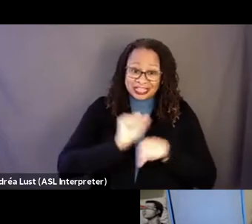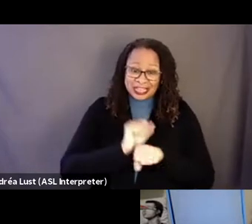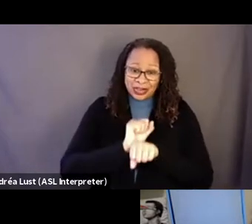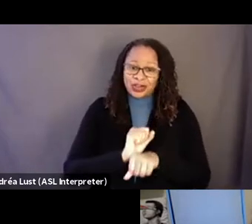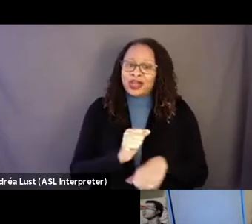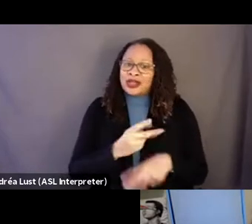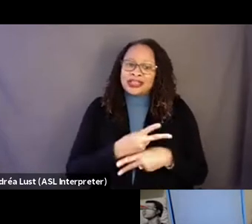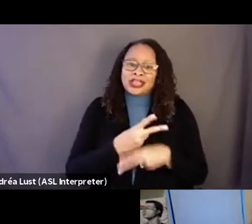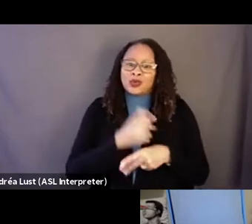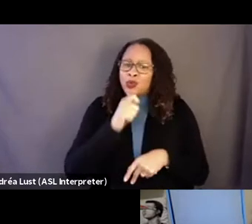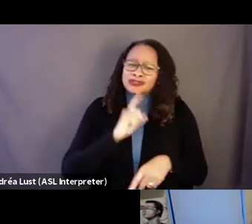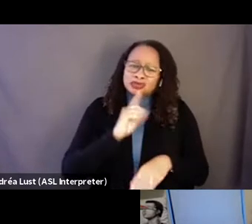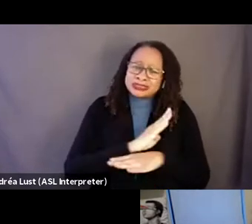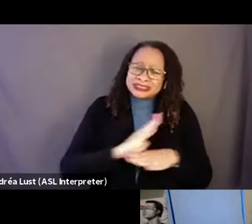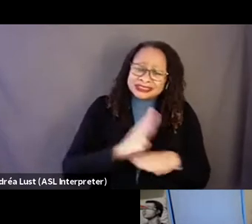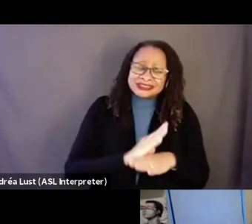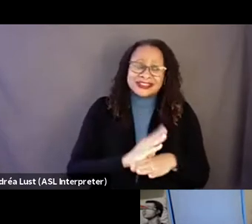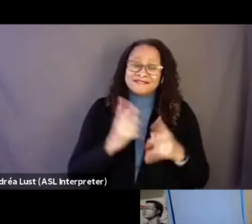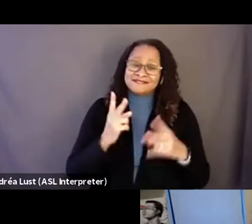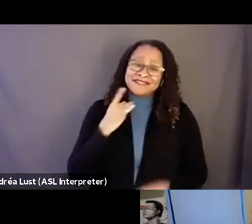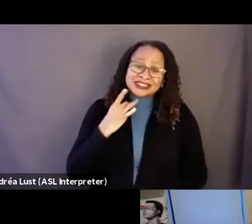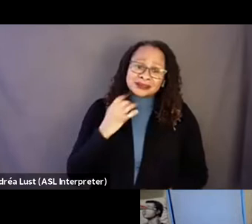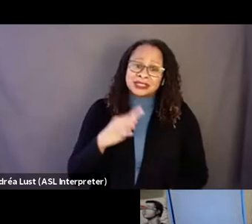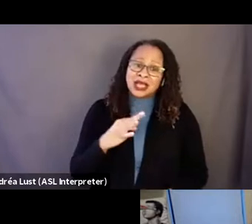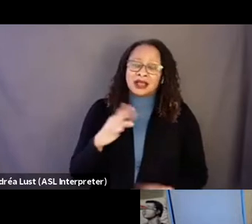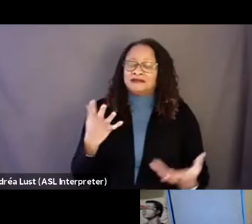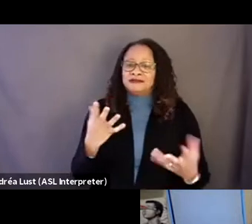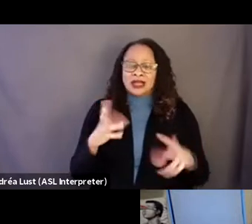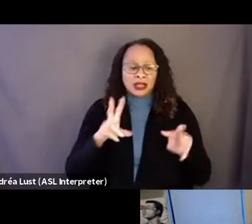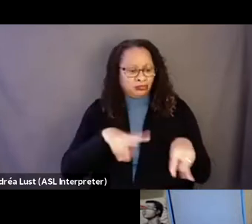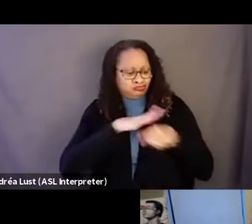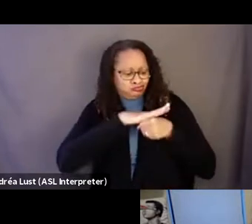that harm so many of us. So, yeah, I just would love your thoughts on that.